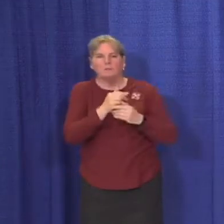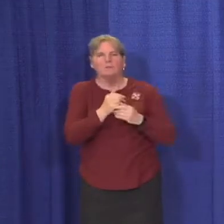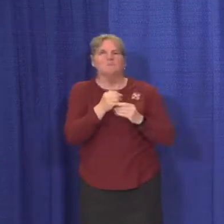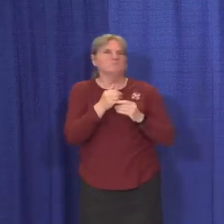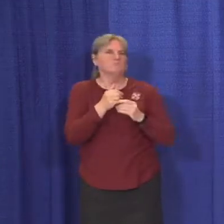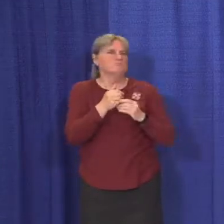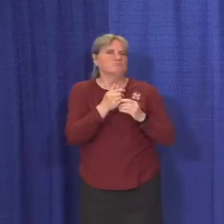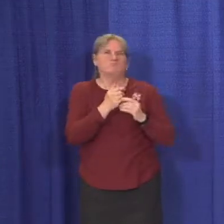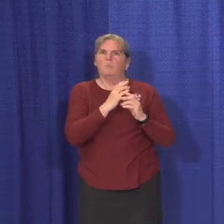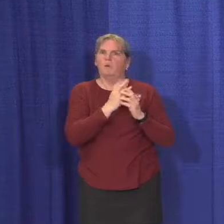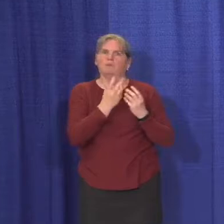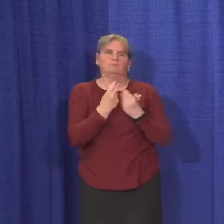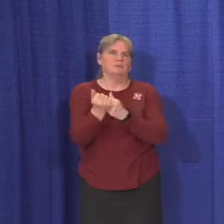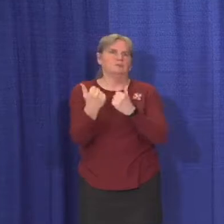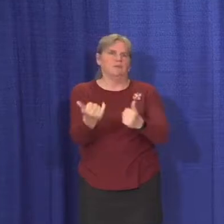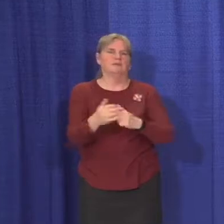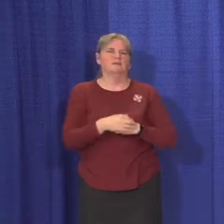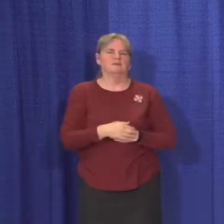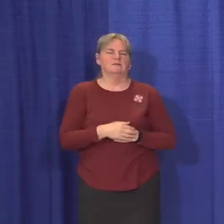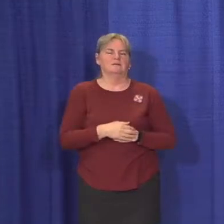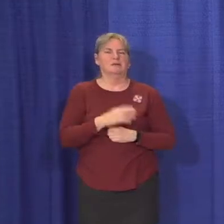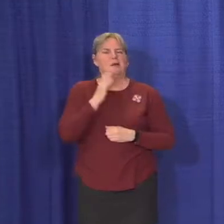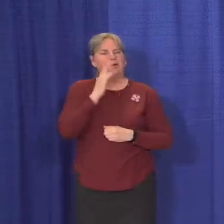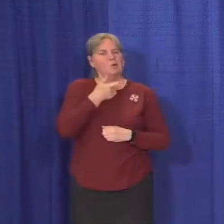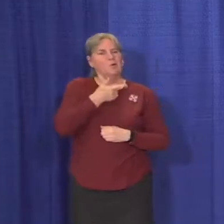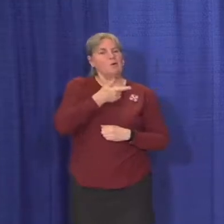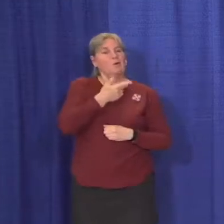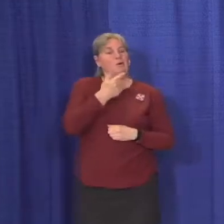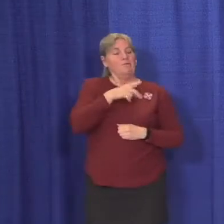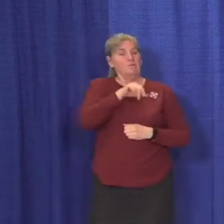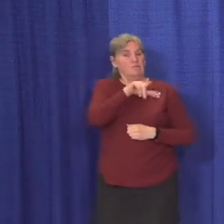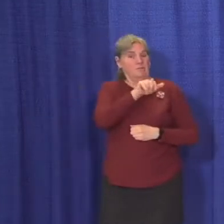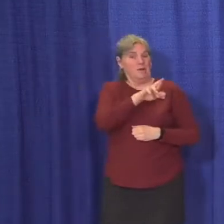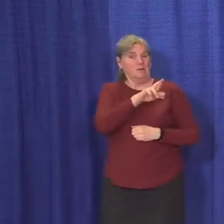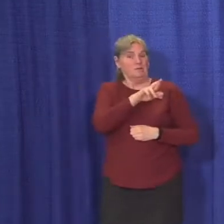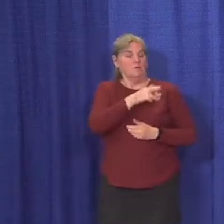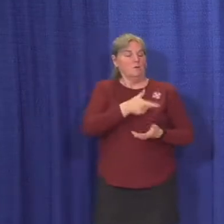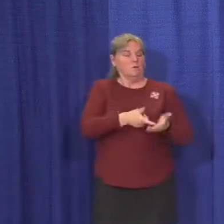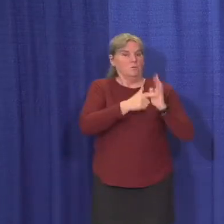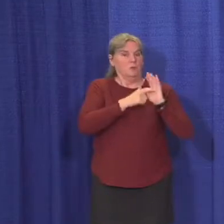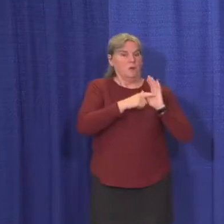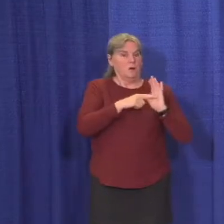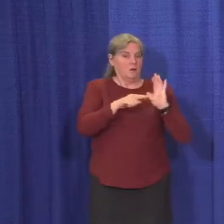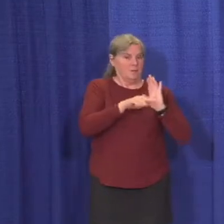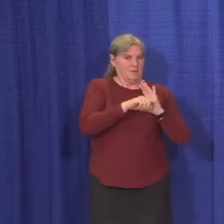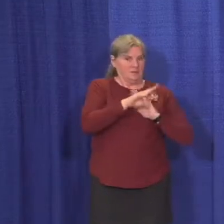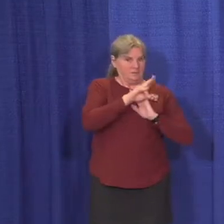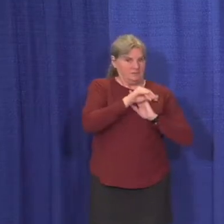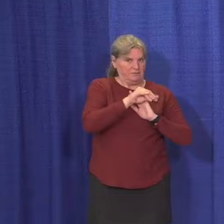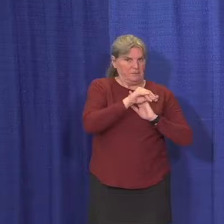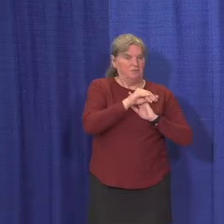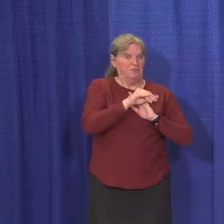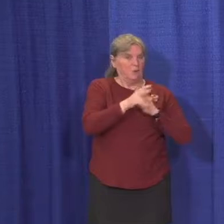regulatory applications. It still requires long-term storage at ultracold